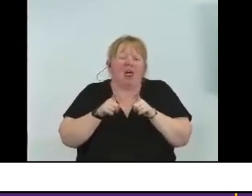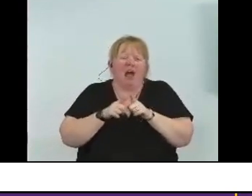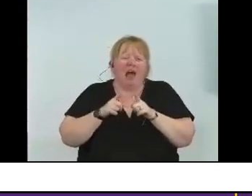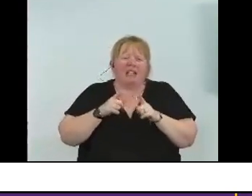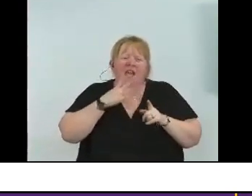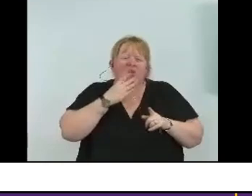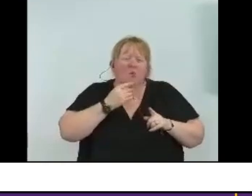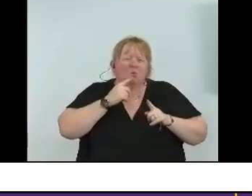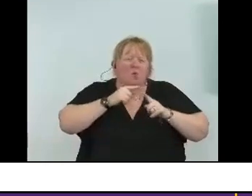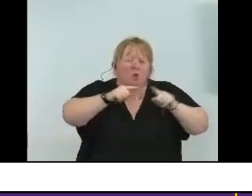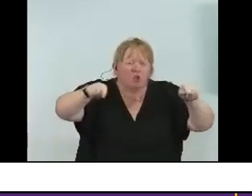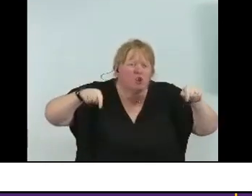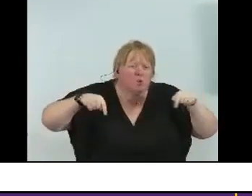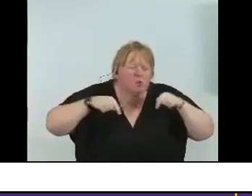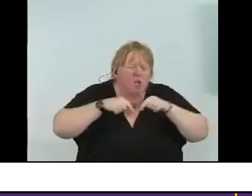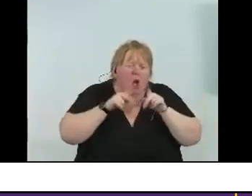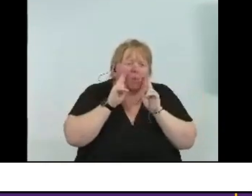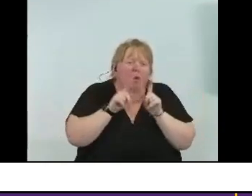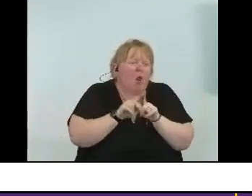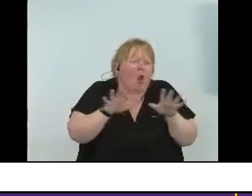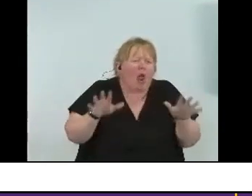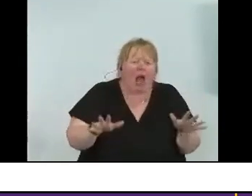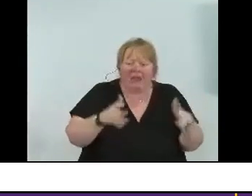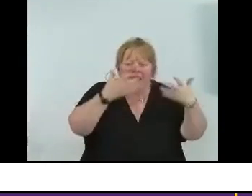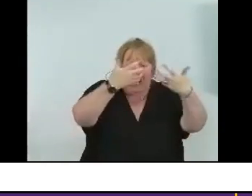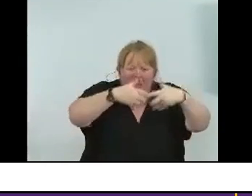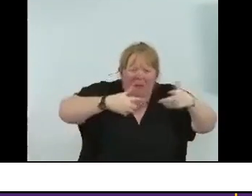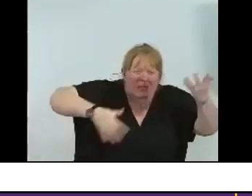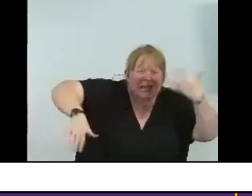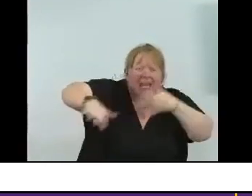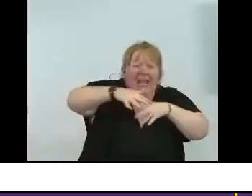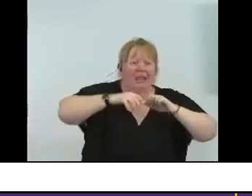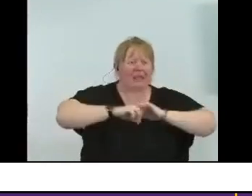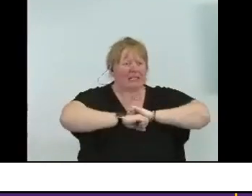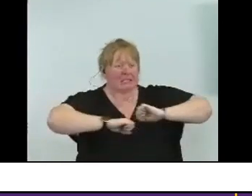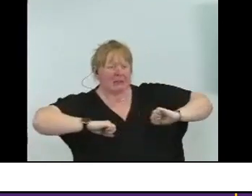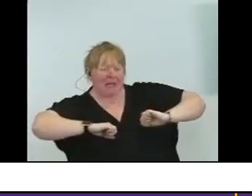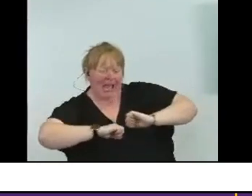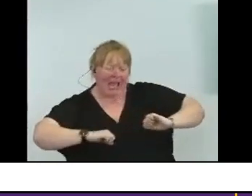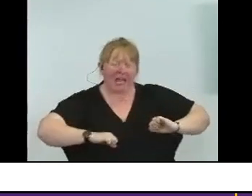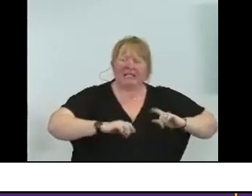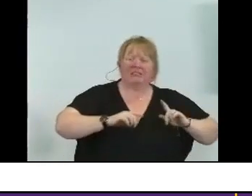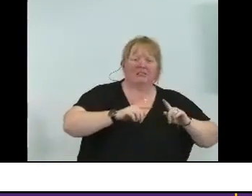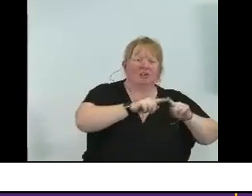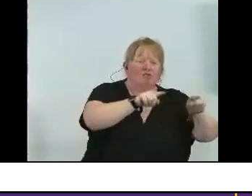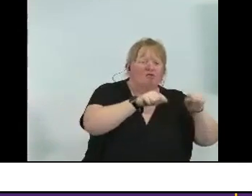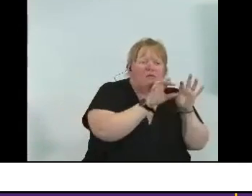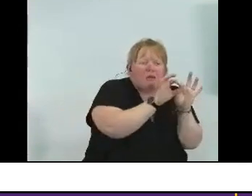of the, all the equipment there, the spaces, the quiet room, everything.